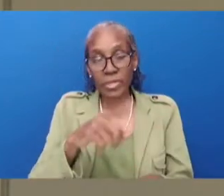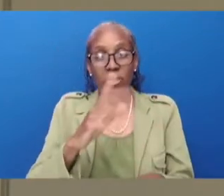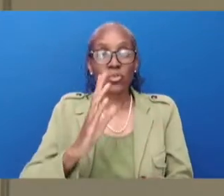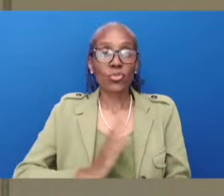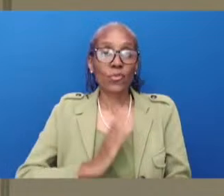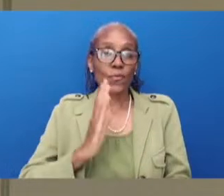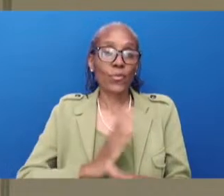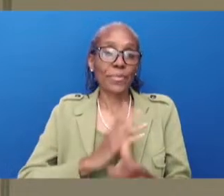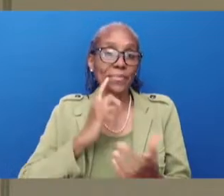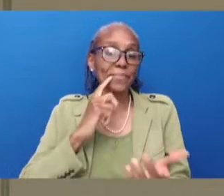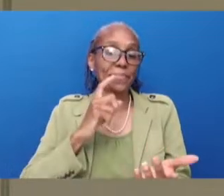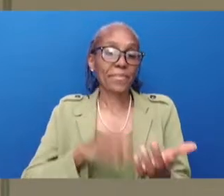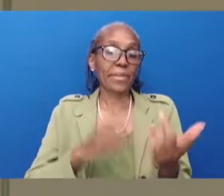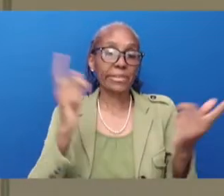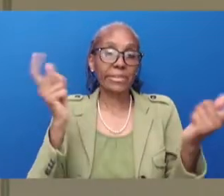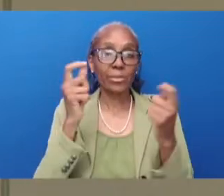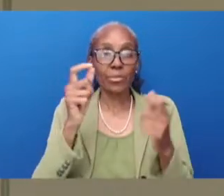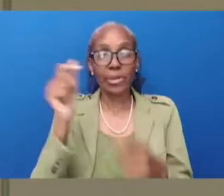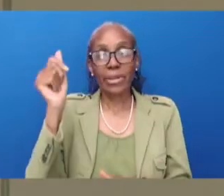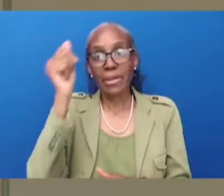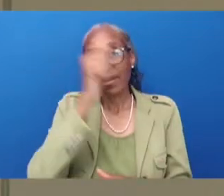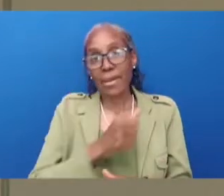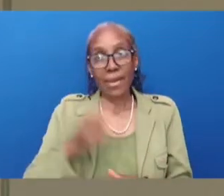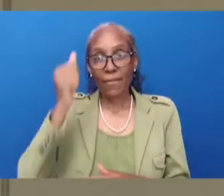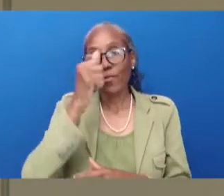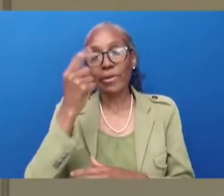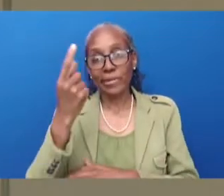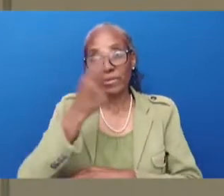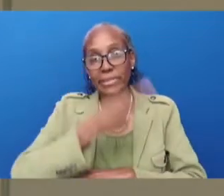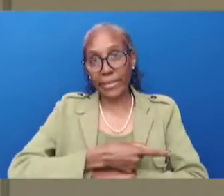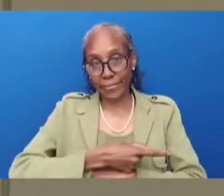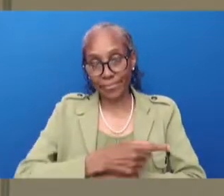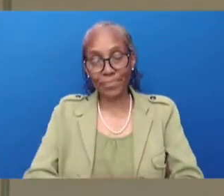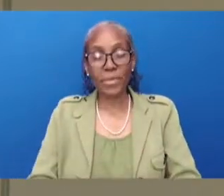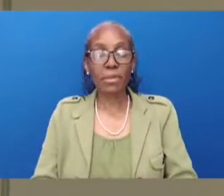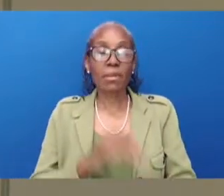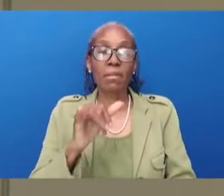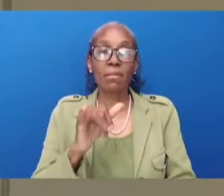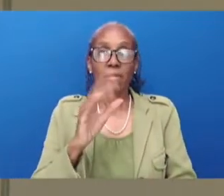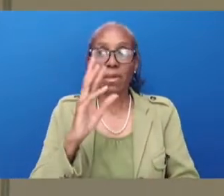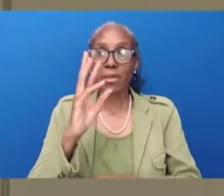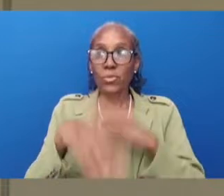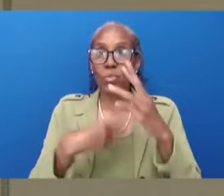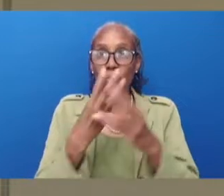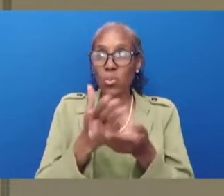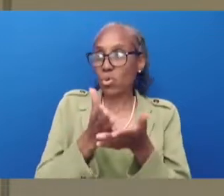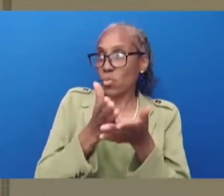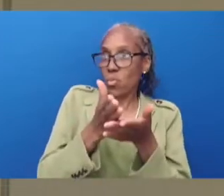SO THE NEXT PROCLAMATION SERVES TO FORMALLY